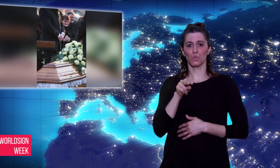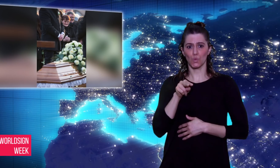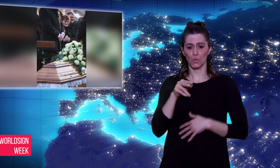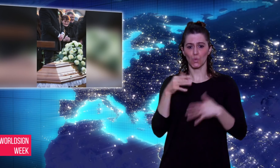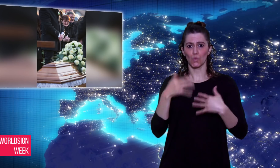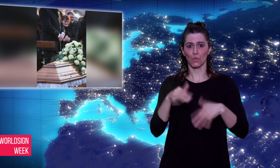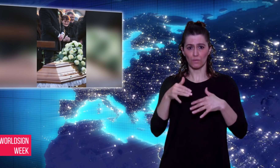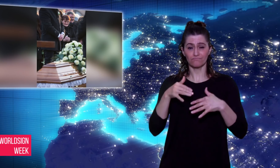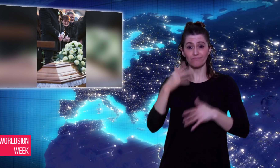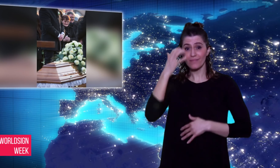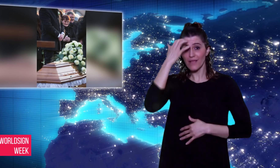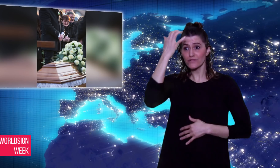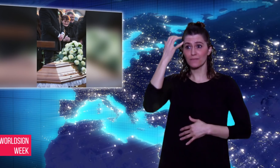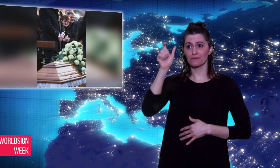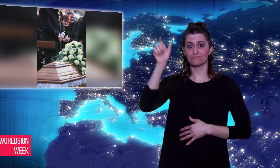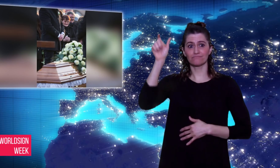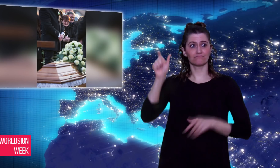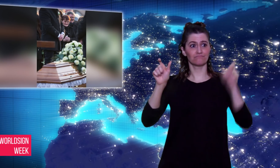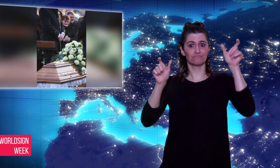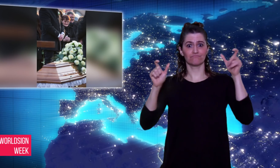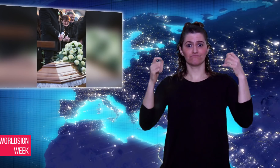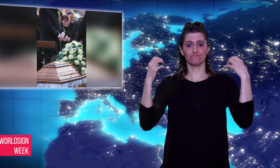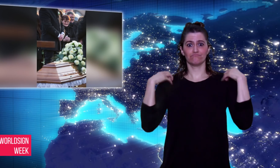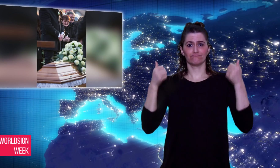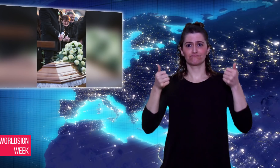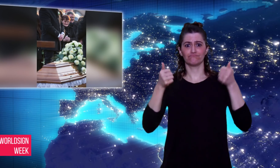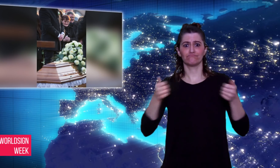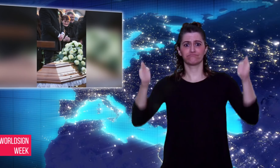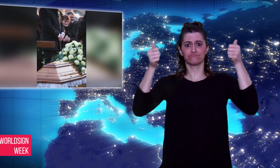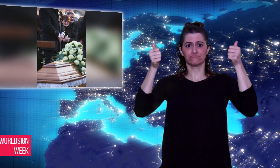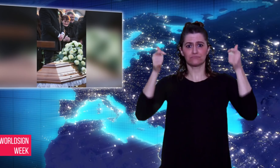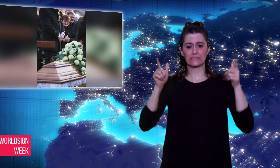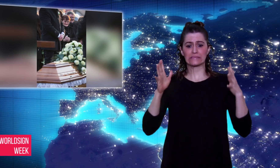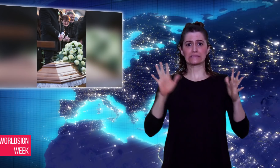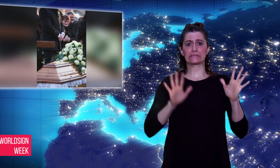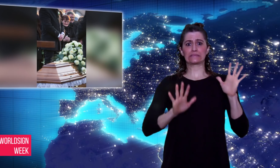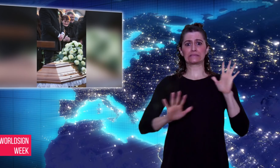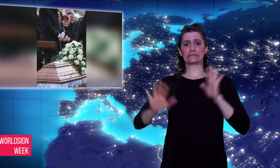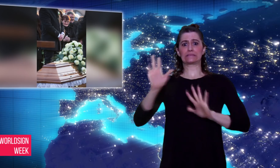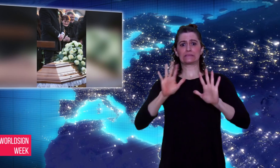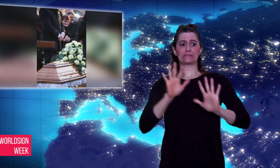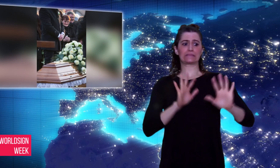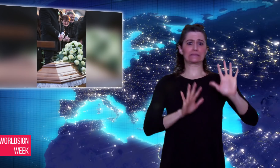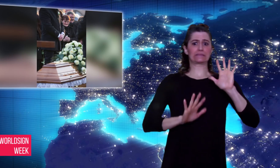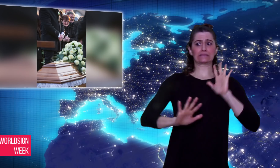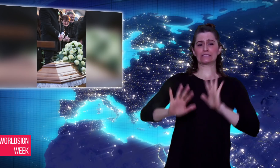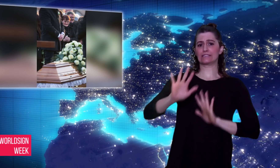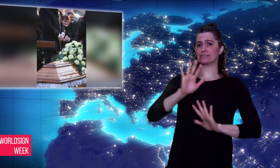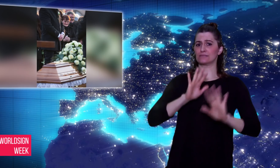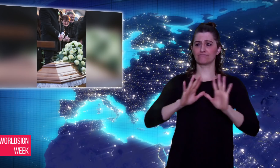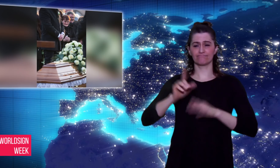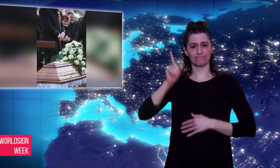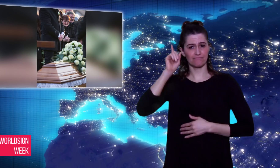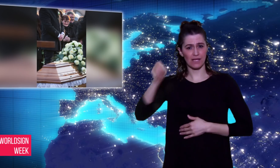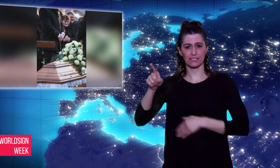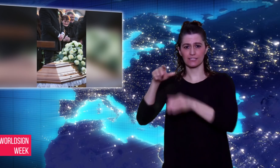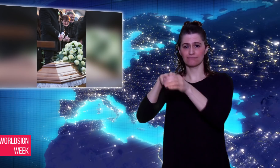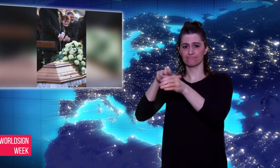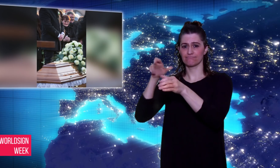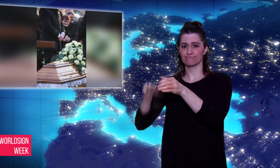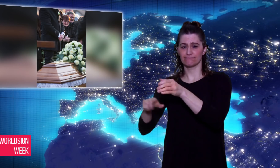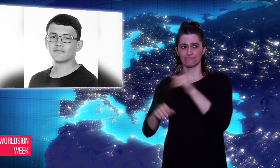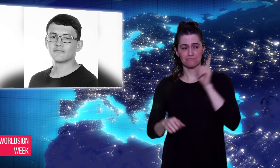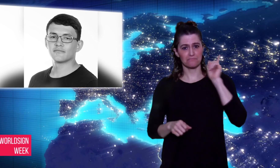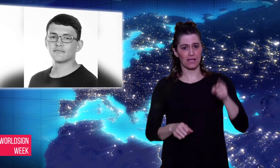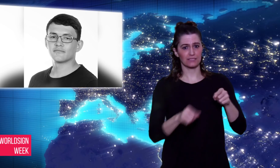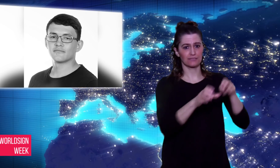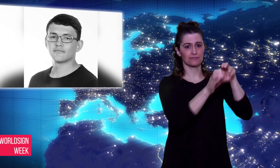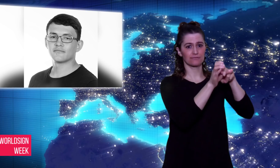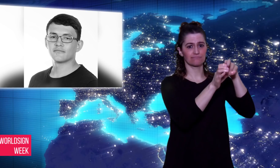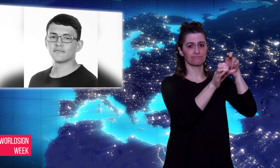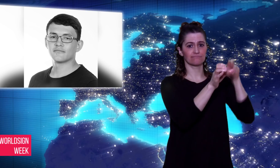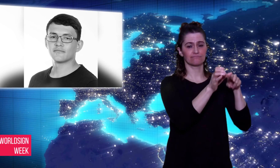journalist’s murder investigation. The